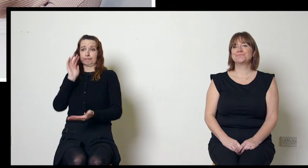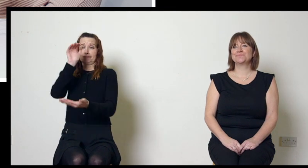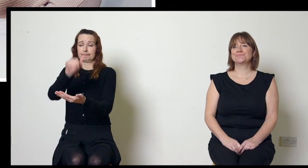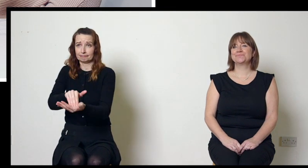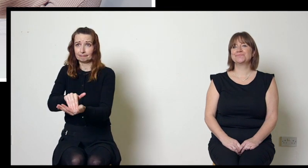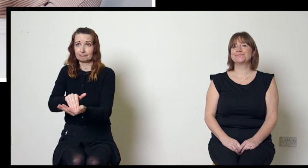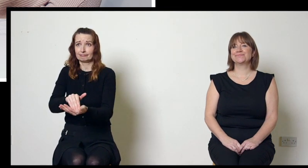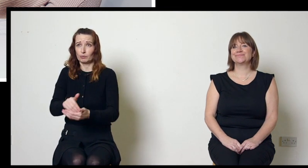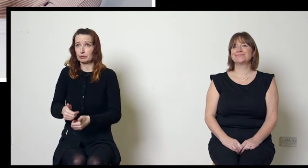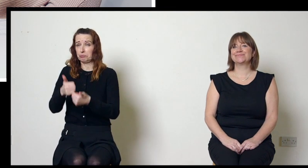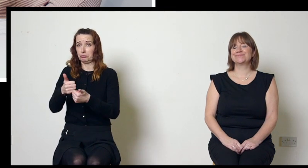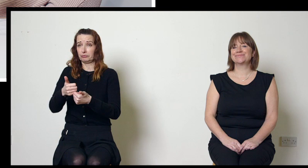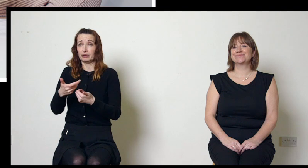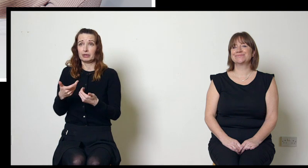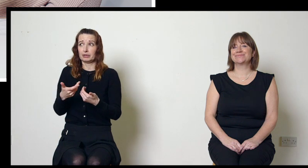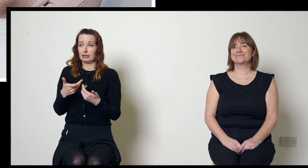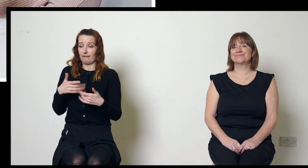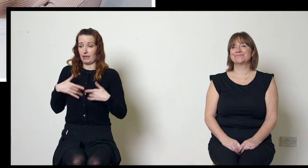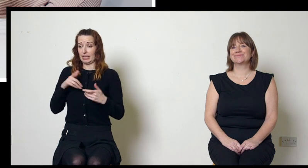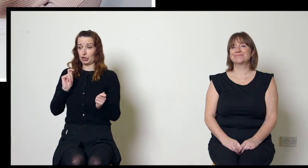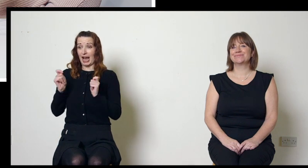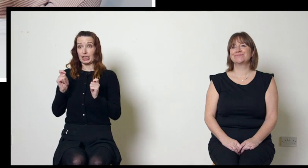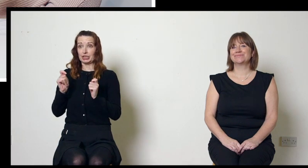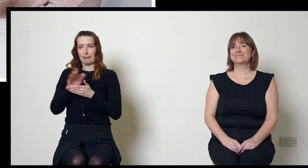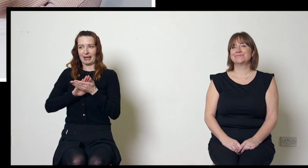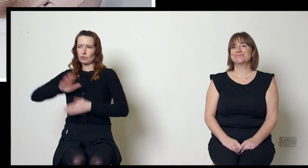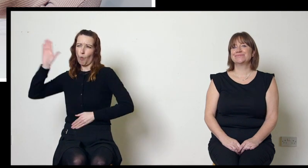So, I think it's changed that and I think that's made it more accessible for everybody.